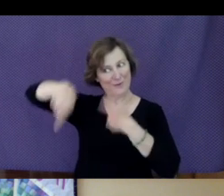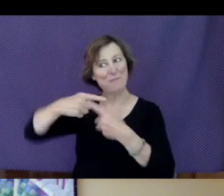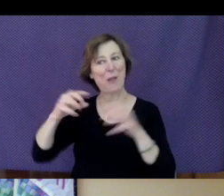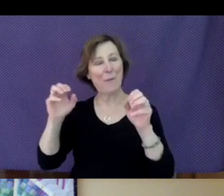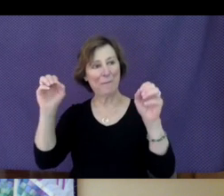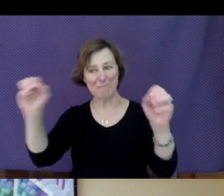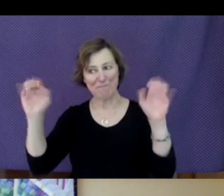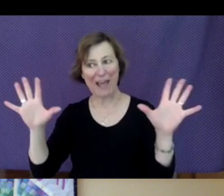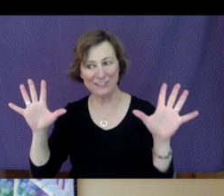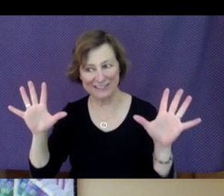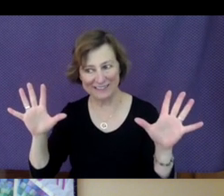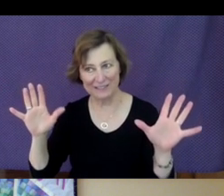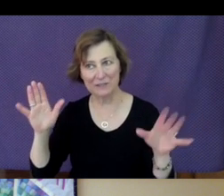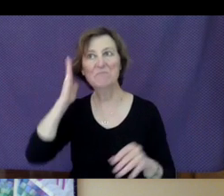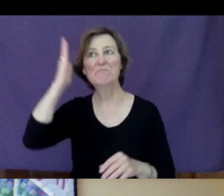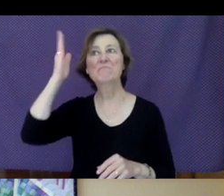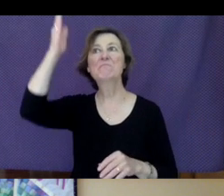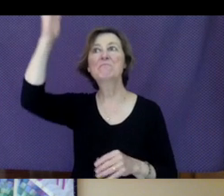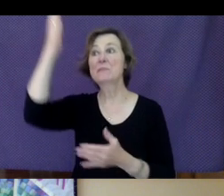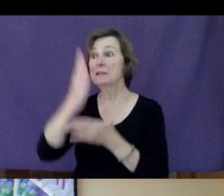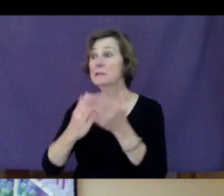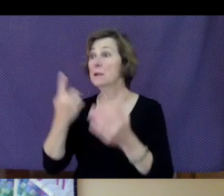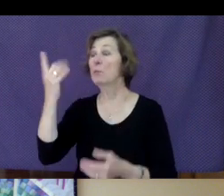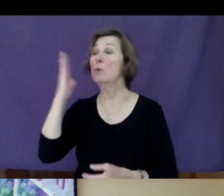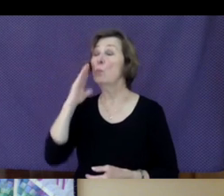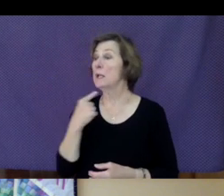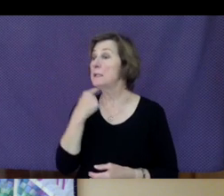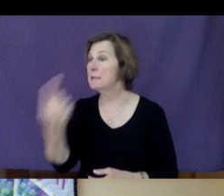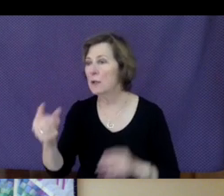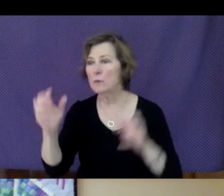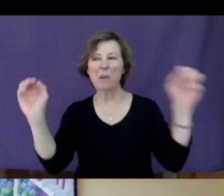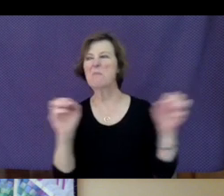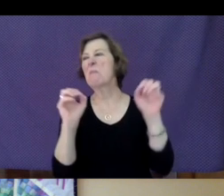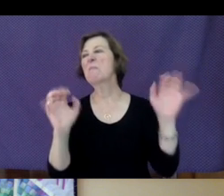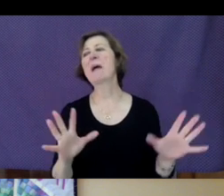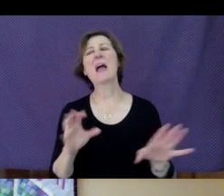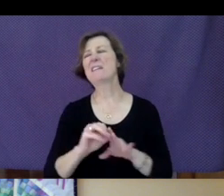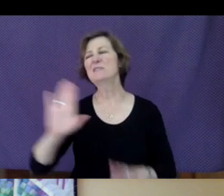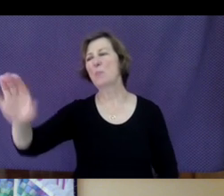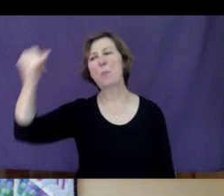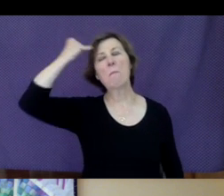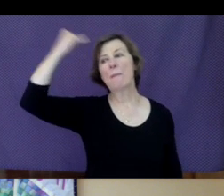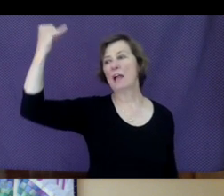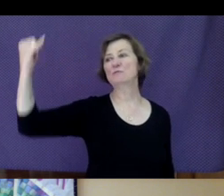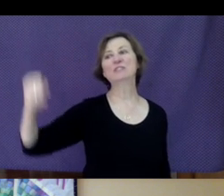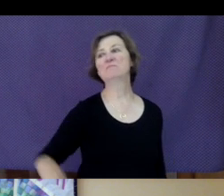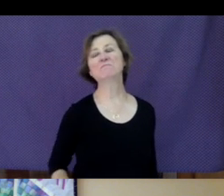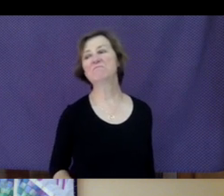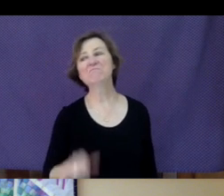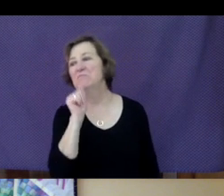There will be those who tell you the magic is just in your imagination not real